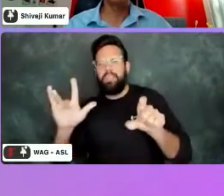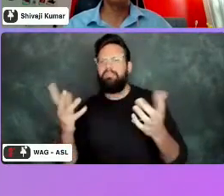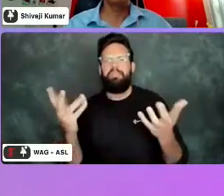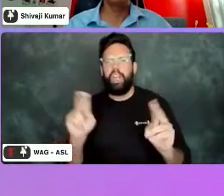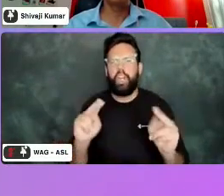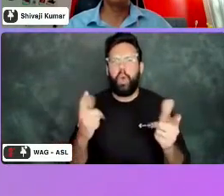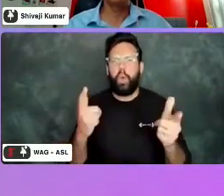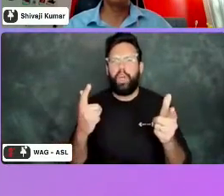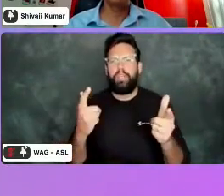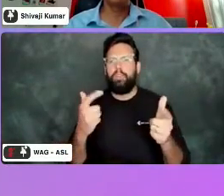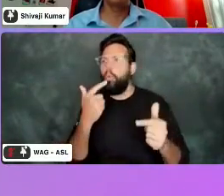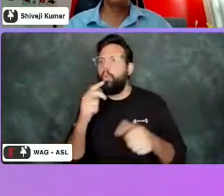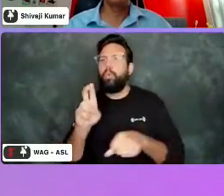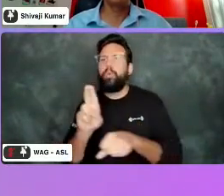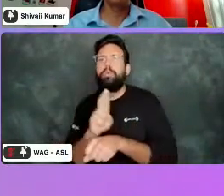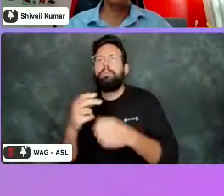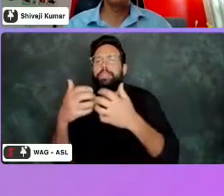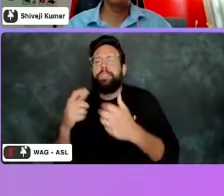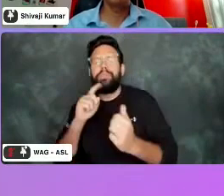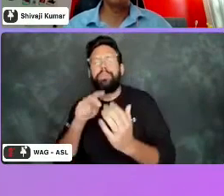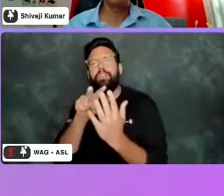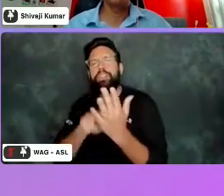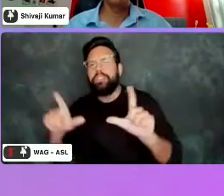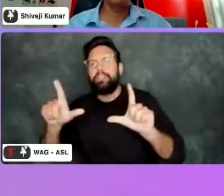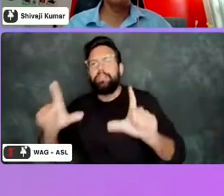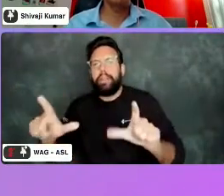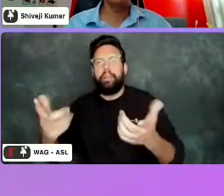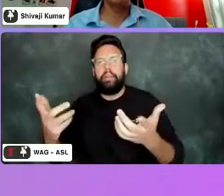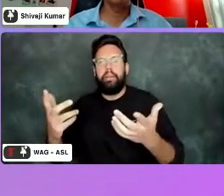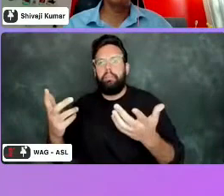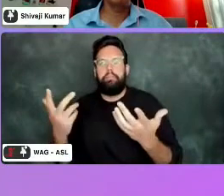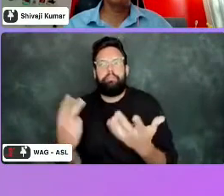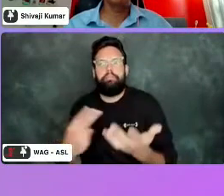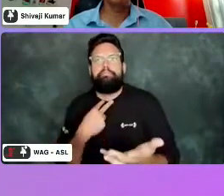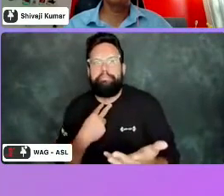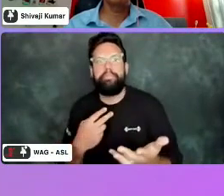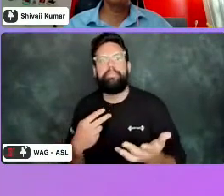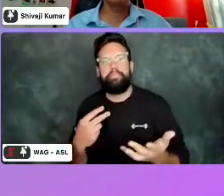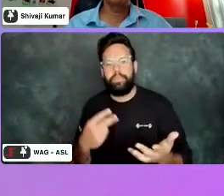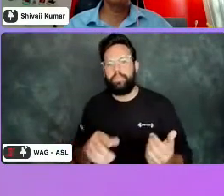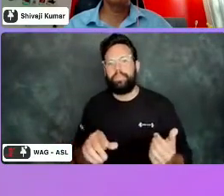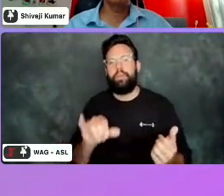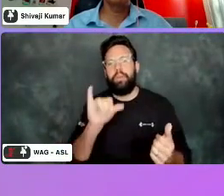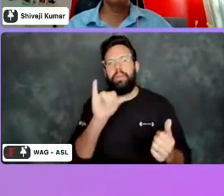So let's fix that first issue. I'm gonna highlight it on the page too. So I'm gonna go into my code editor,